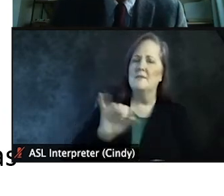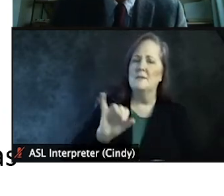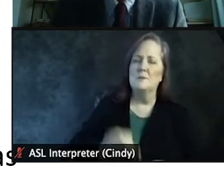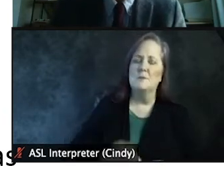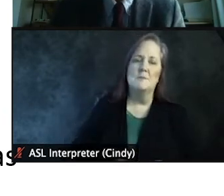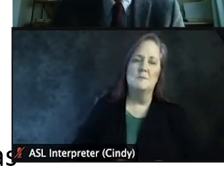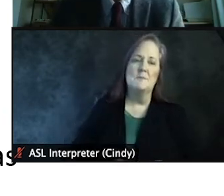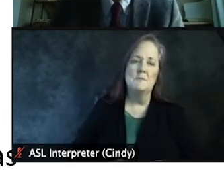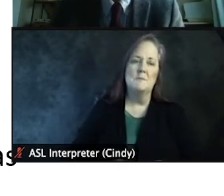Thank you.